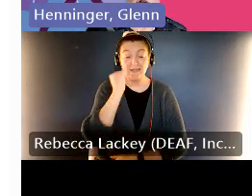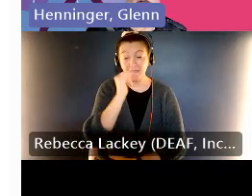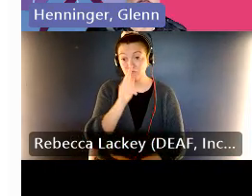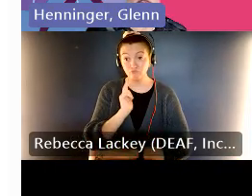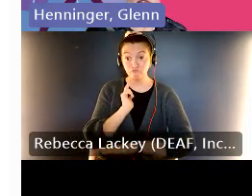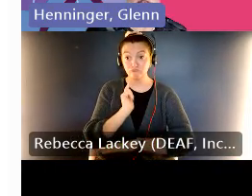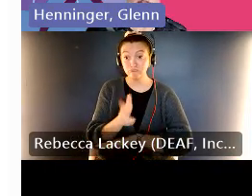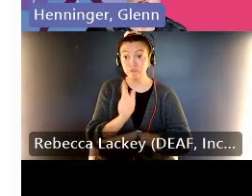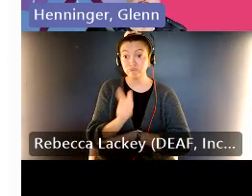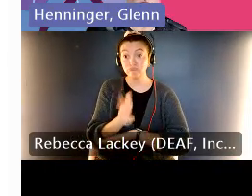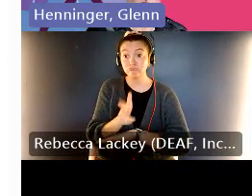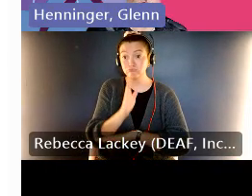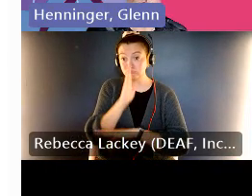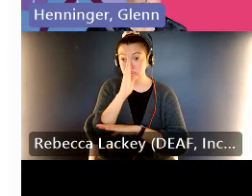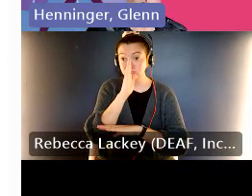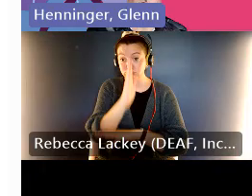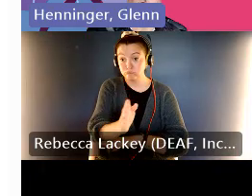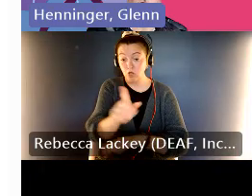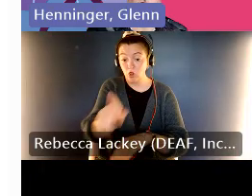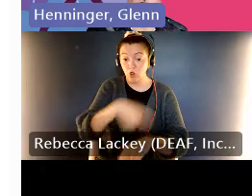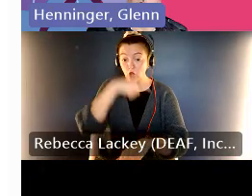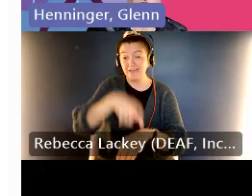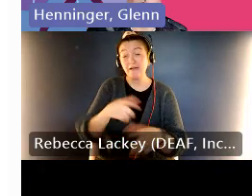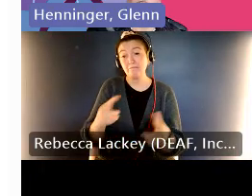distances, that's when speeding starts to creep up.